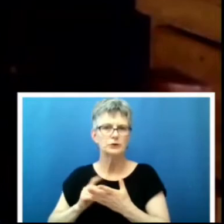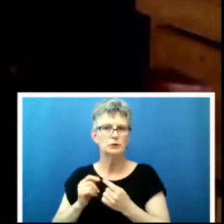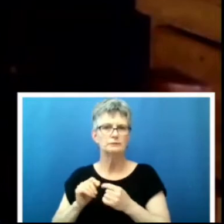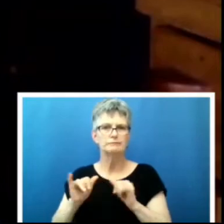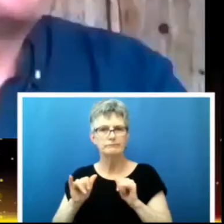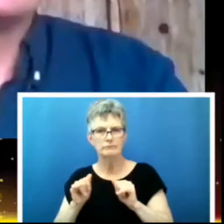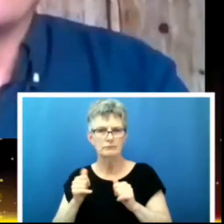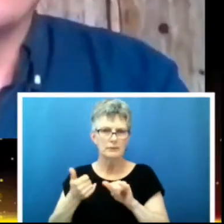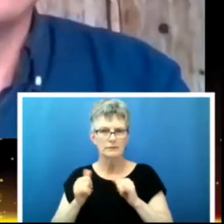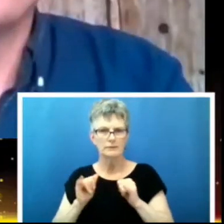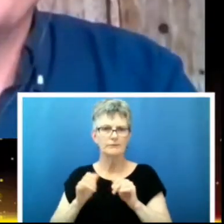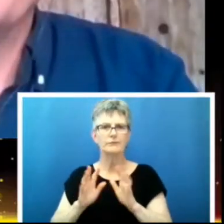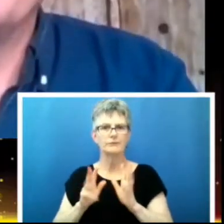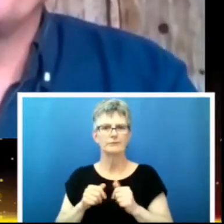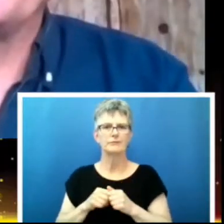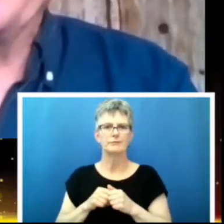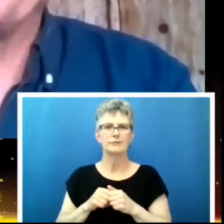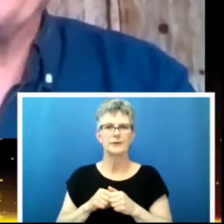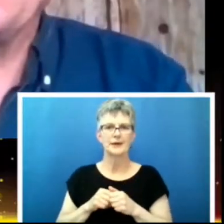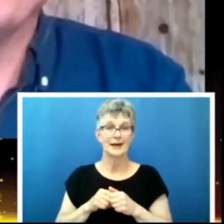So it's a big world, you should feel free to explore.